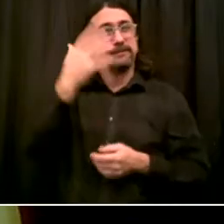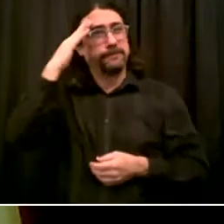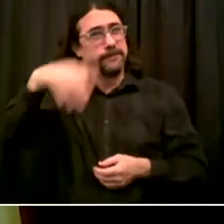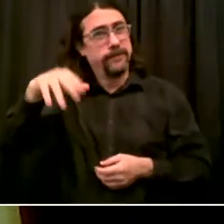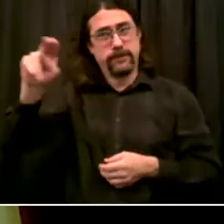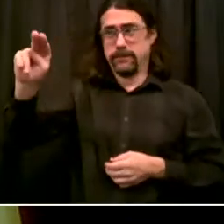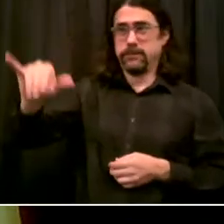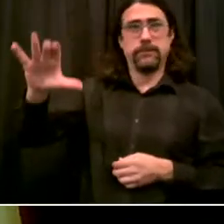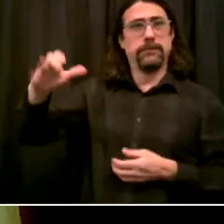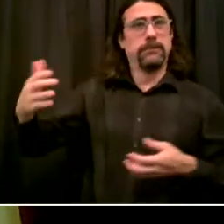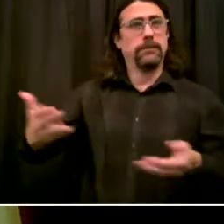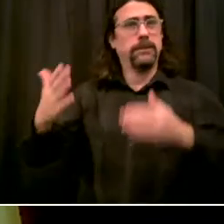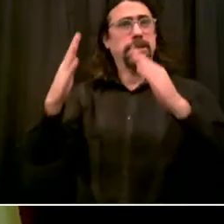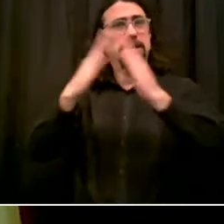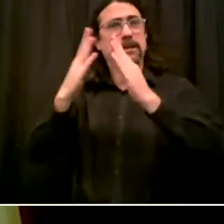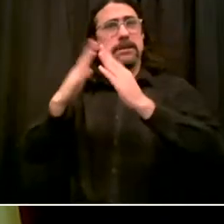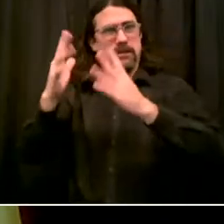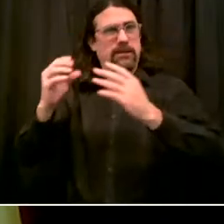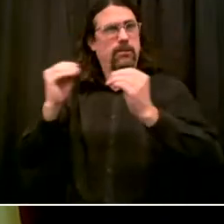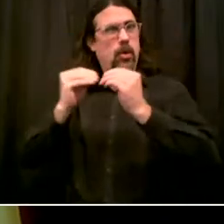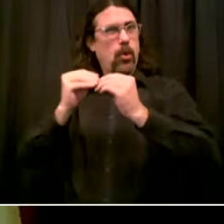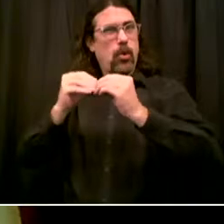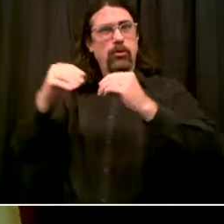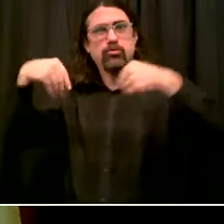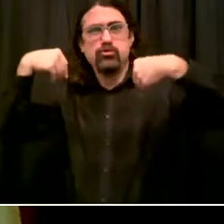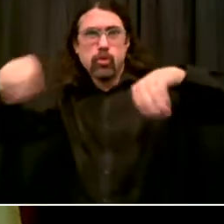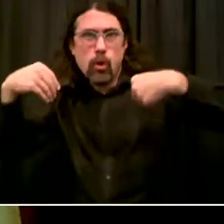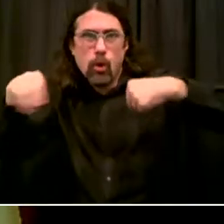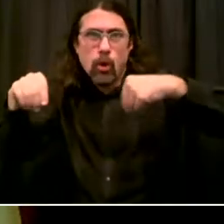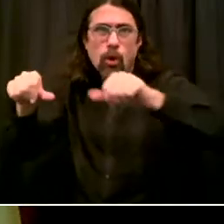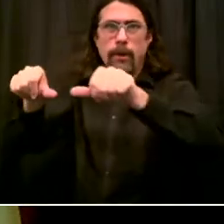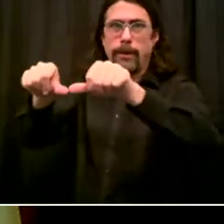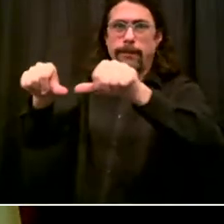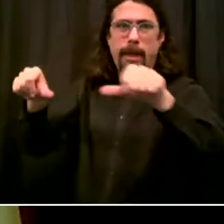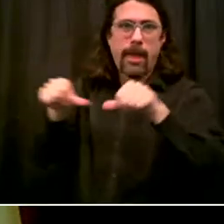TIME AND SIMILAR FACTORS IN OTHER PARTS OF THE COUNTRY AND